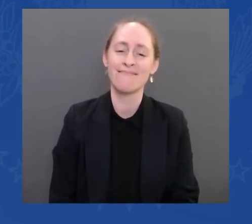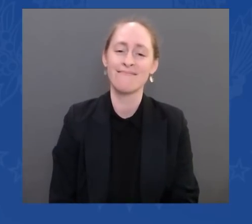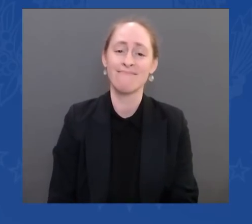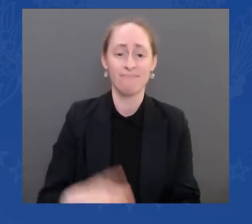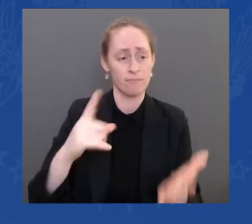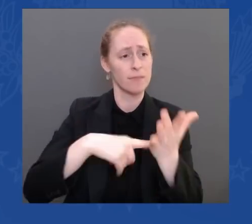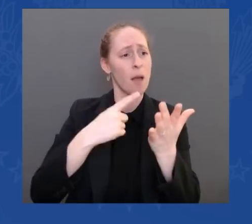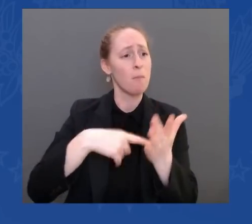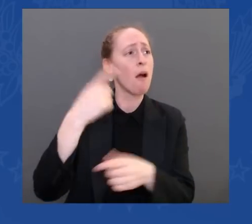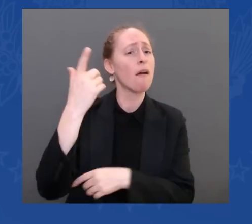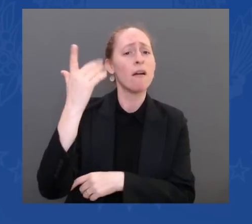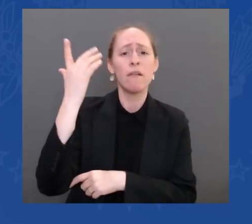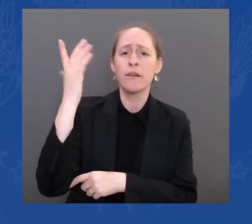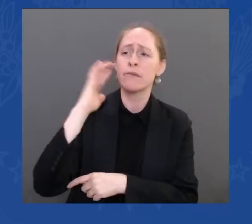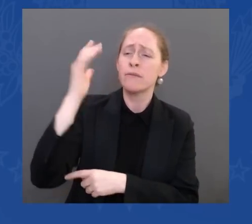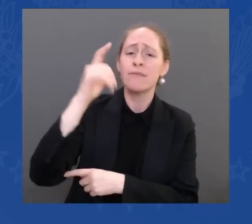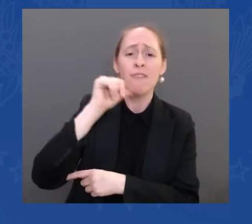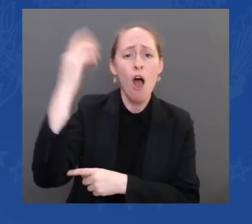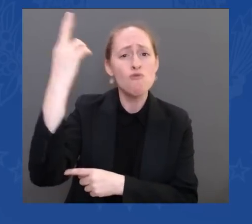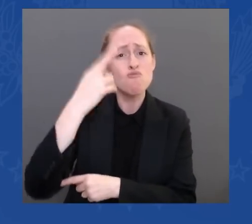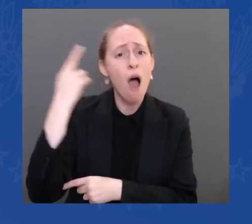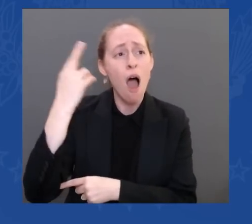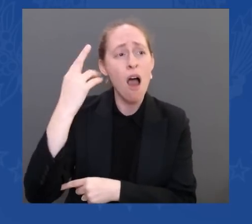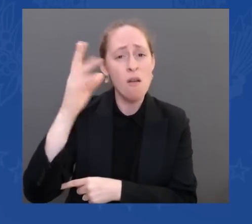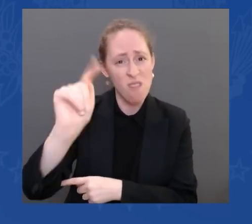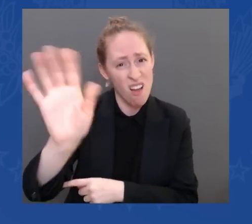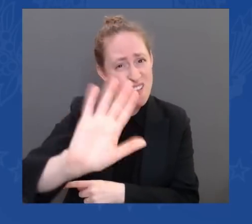May God bless you all. And may God protect our troops.